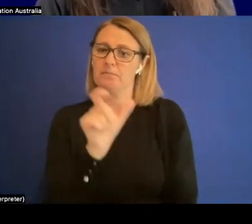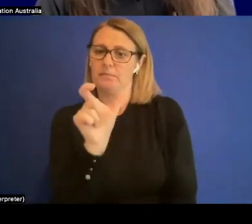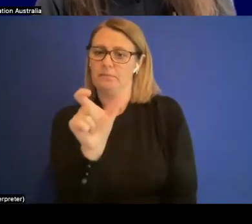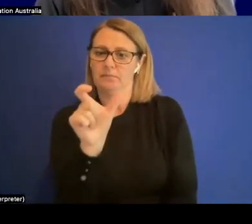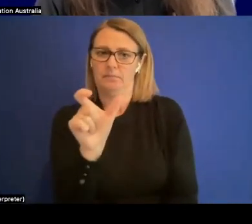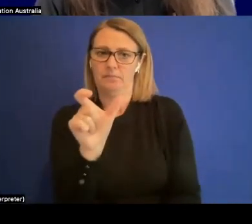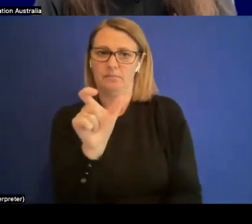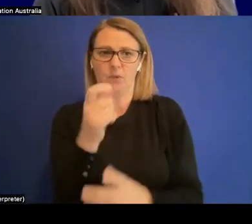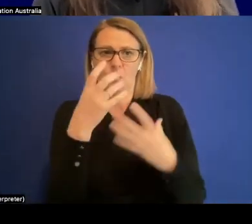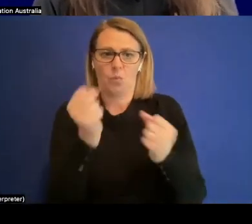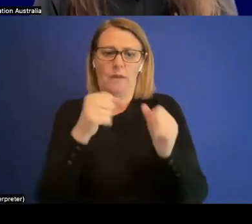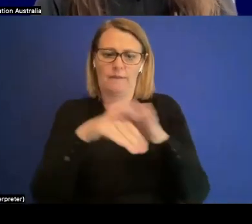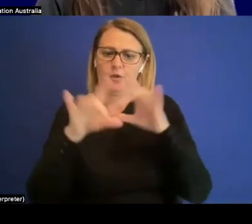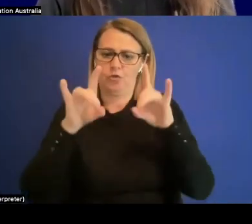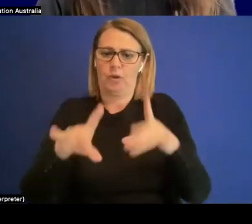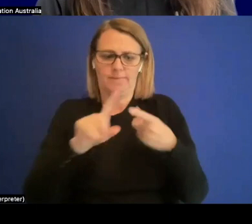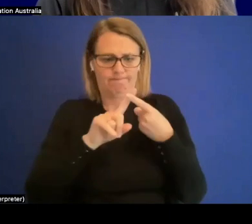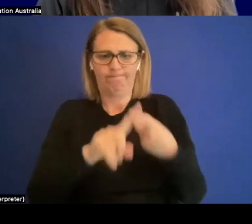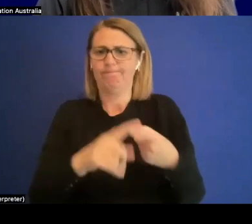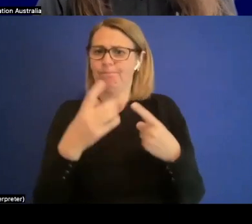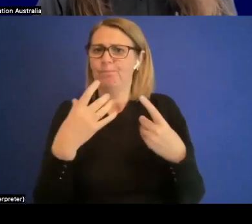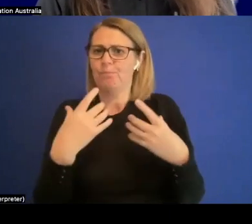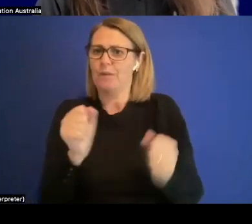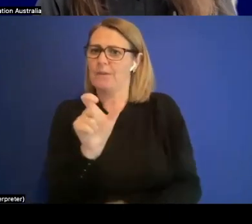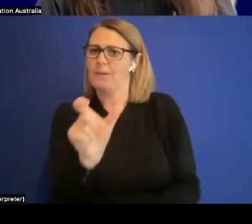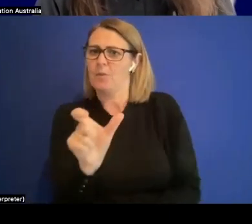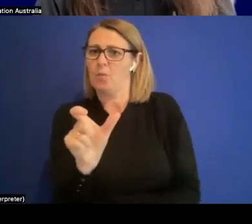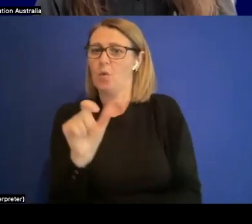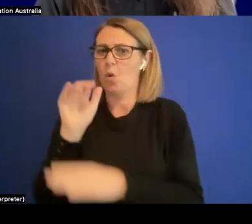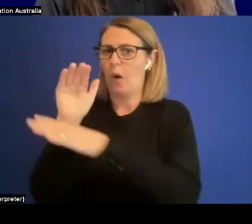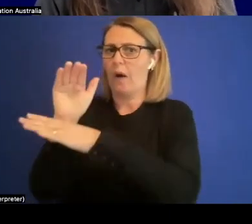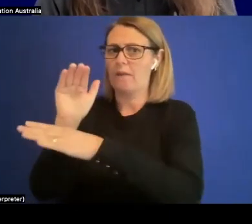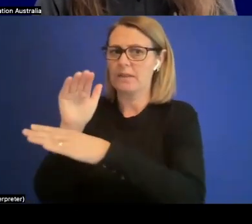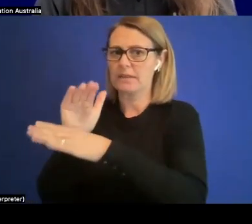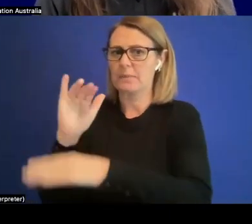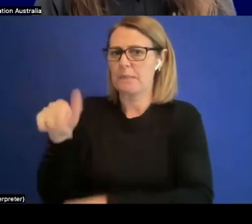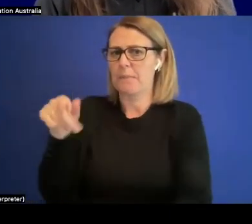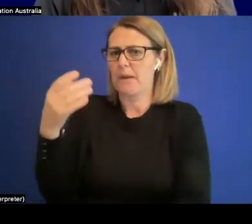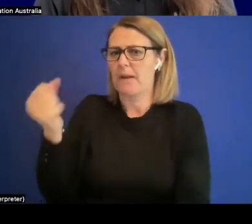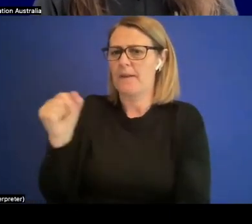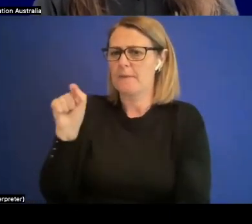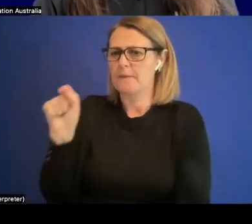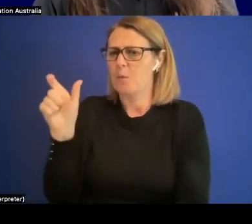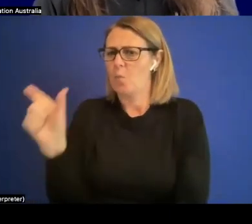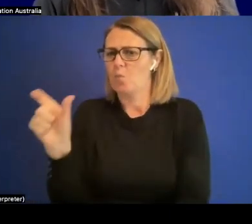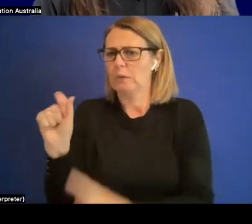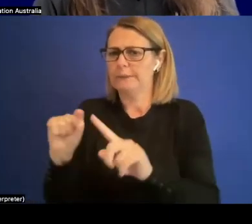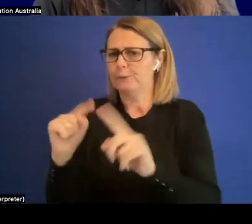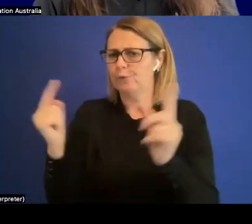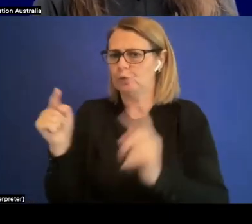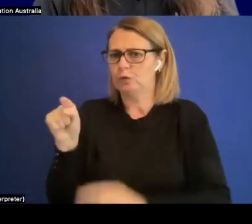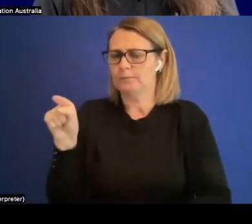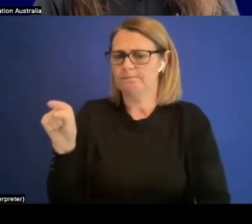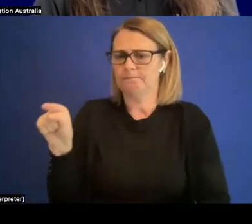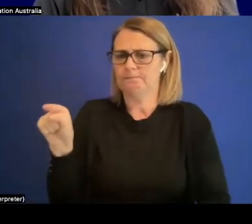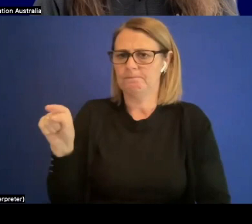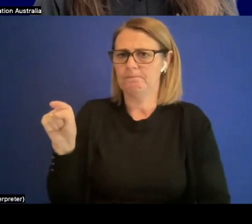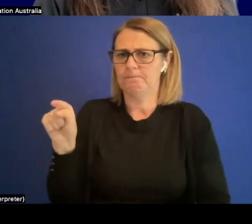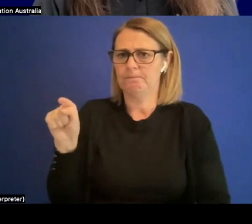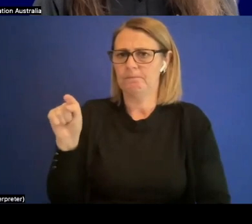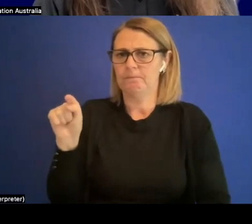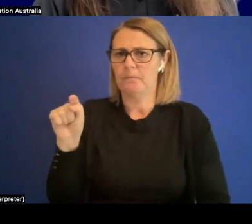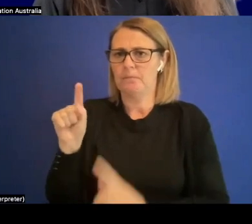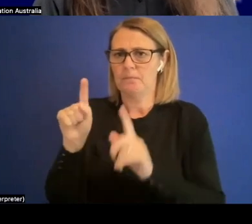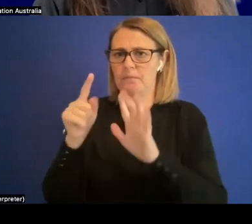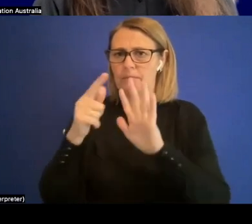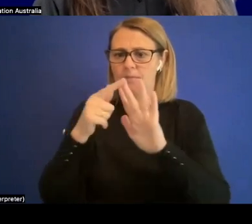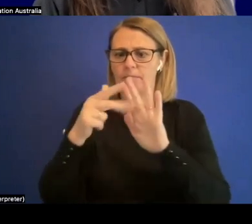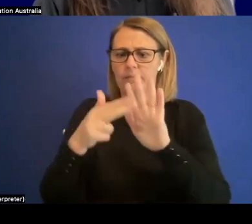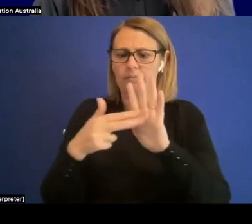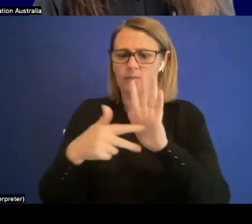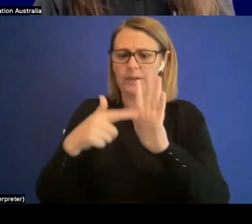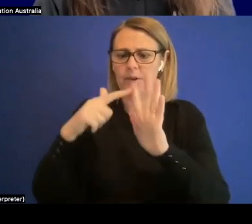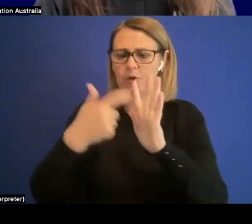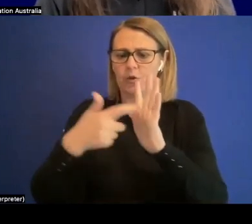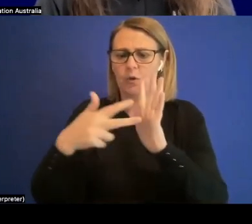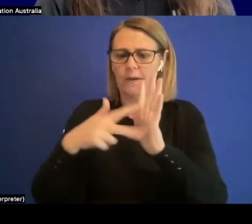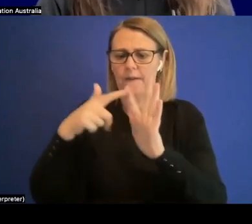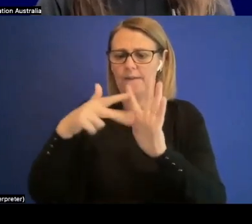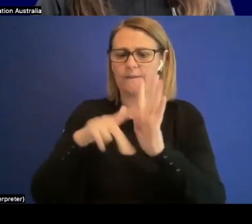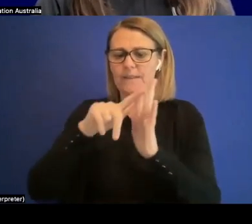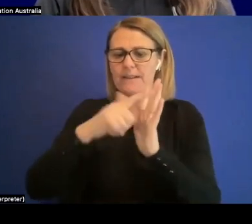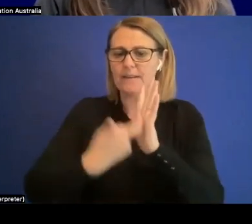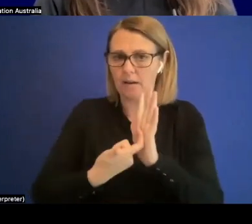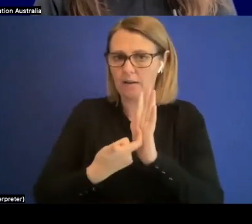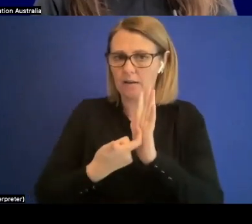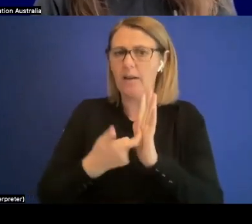Australia, but overseas you might have a term such as "intervenor" might be used instead, but the